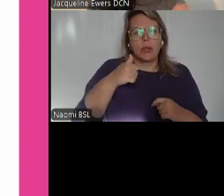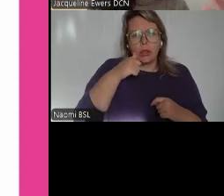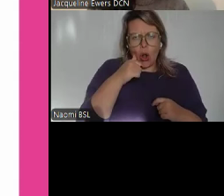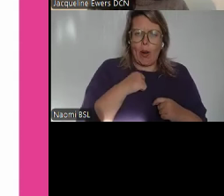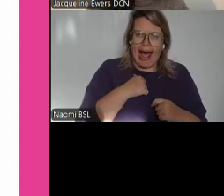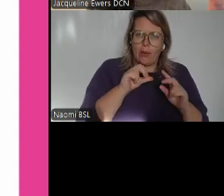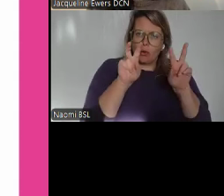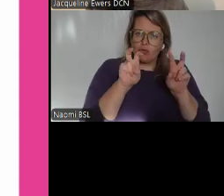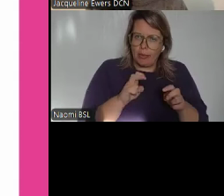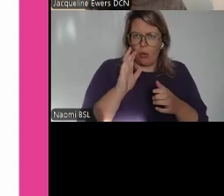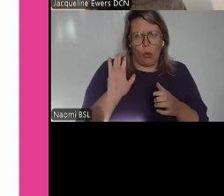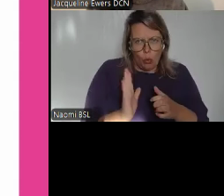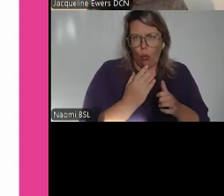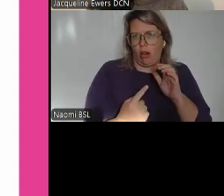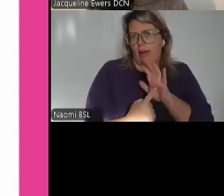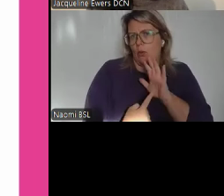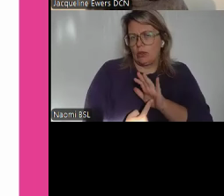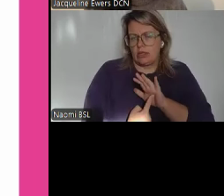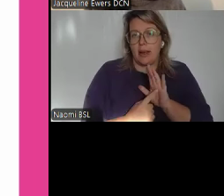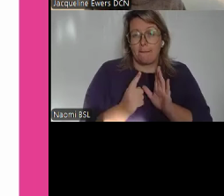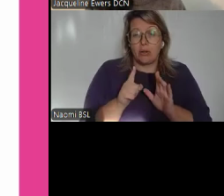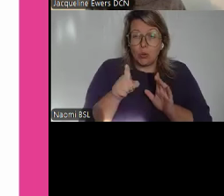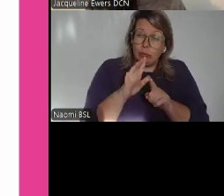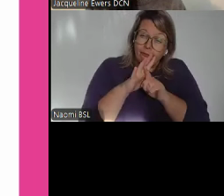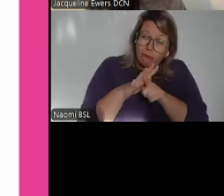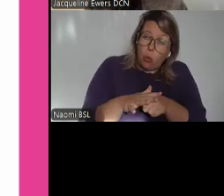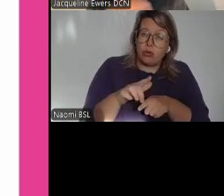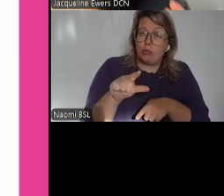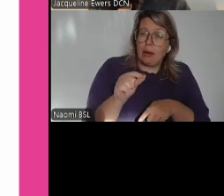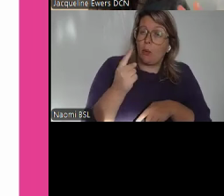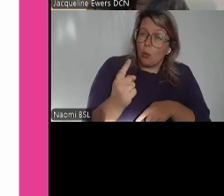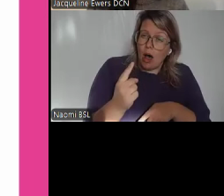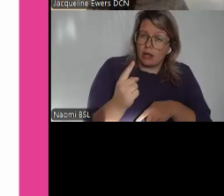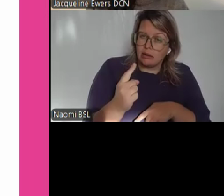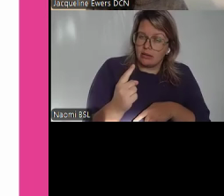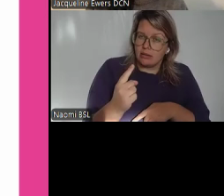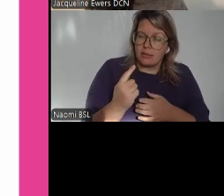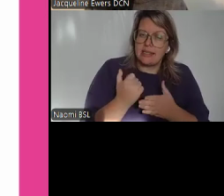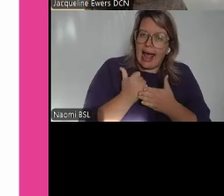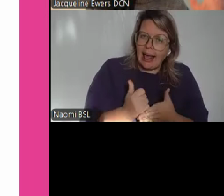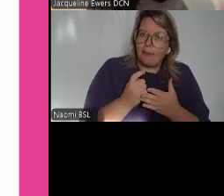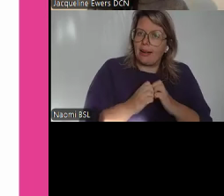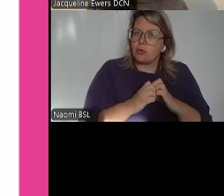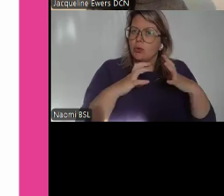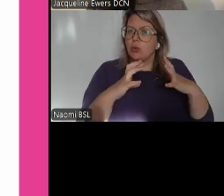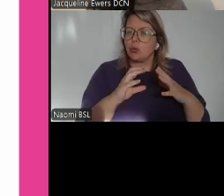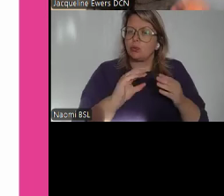but if you had to pick just one, which one would you say is most important? They're doing some profiling. The welcome automation,